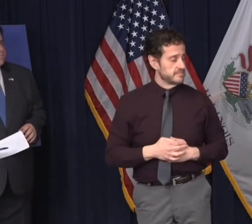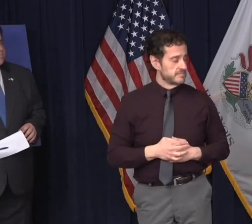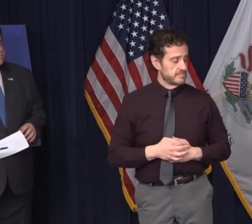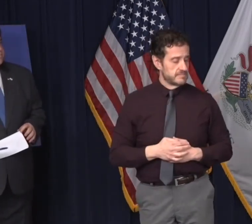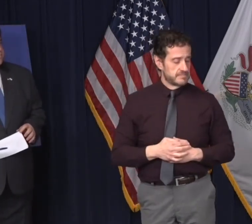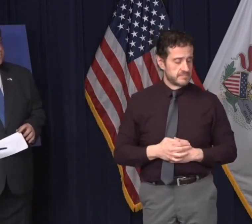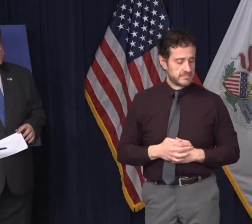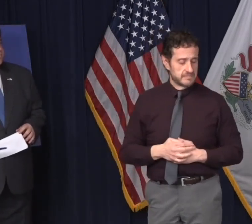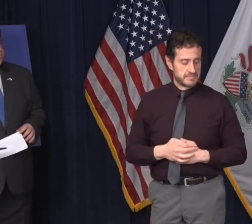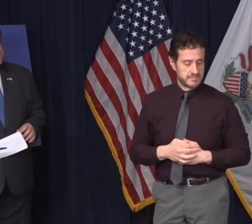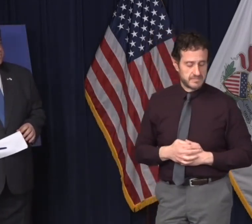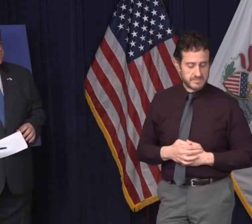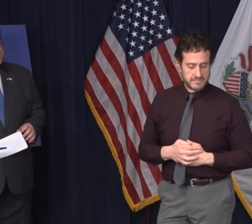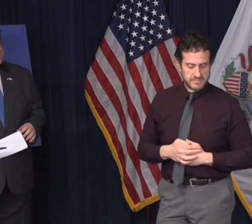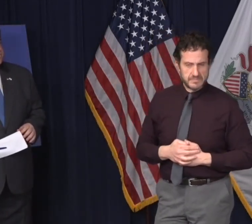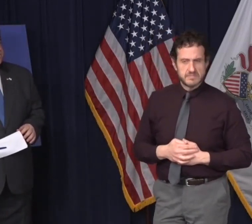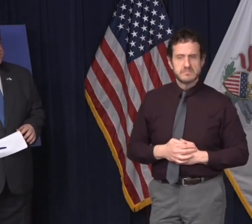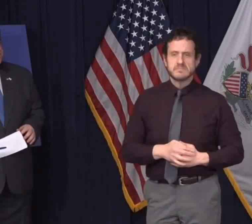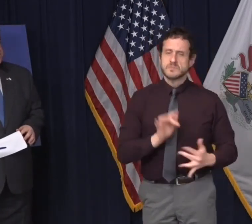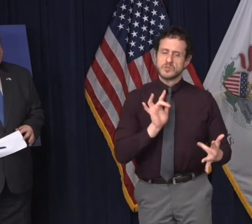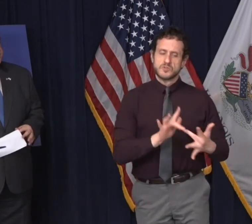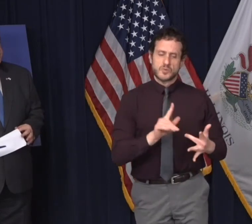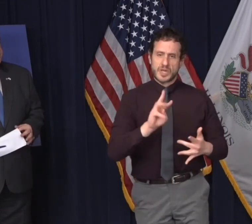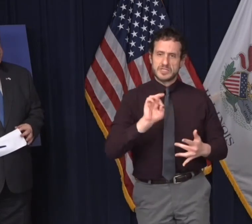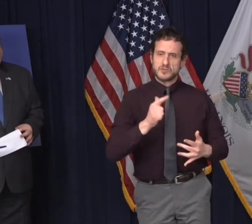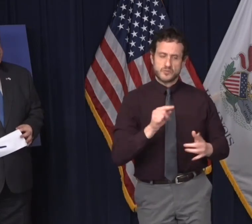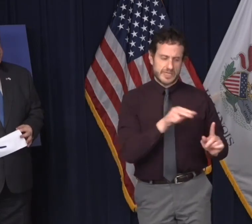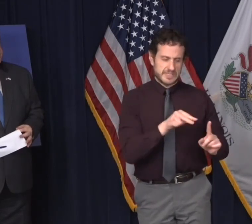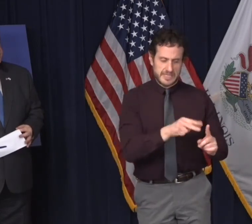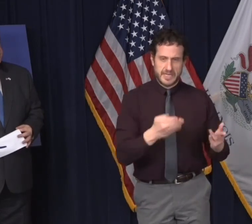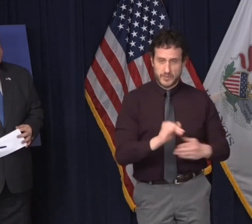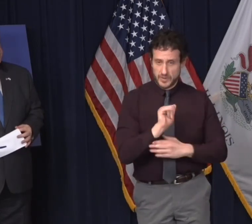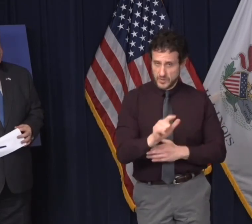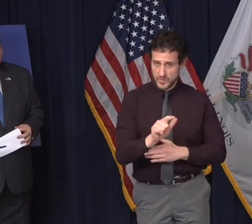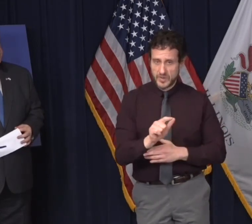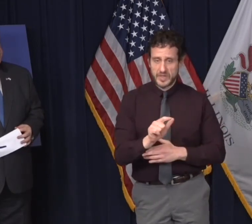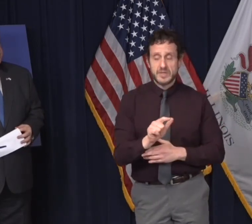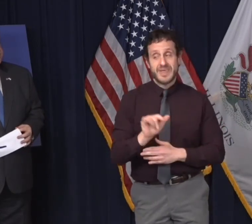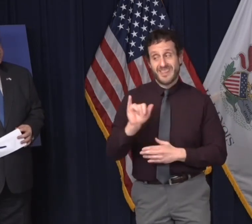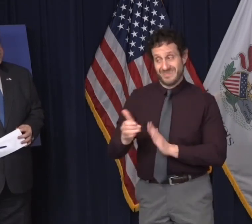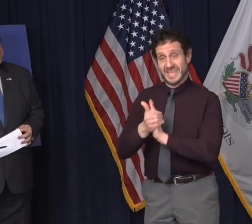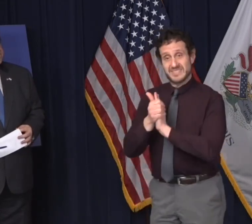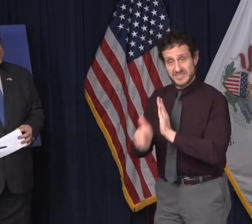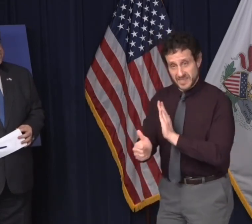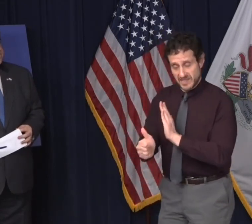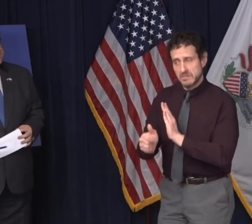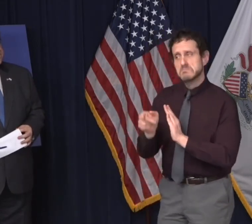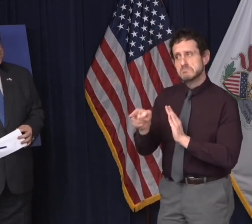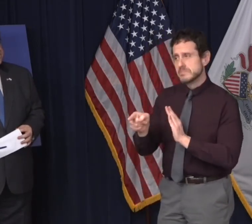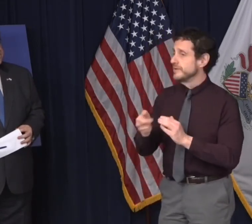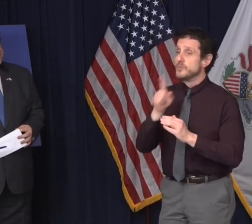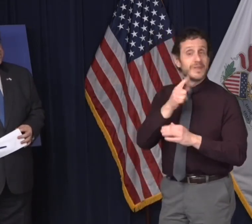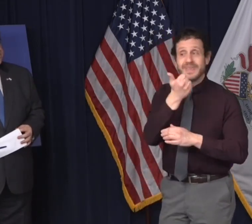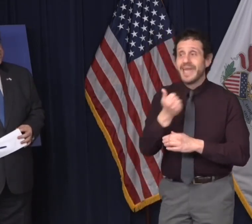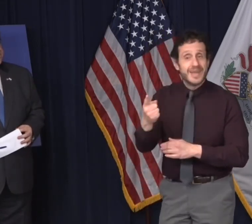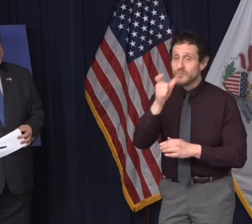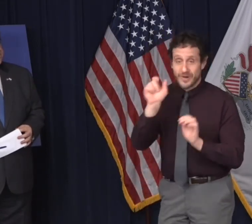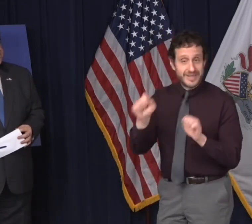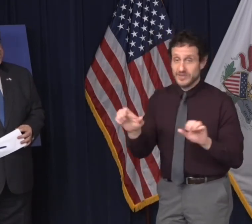UMBRELLA. SO WHO WILL ENGAGE CONTACT TRACING ILLINOIS? SO CONTACT TRACE SOMETHING A